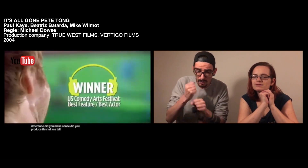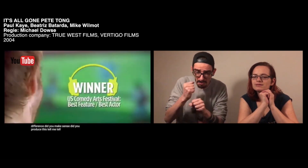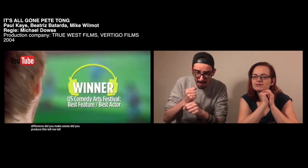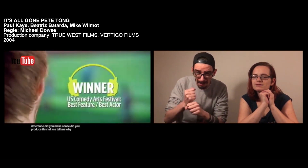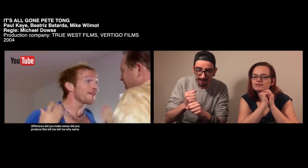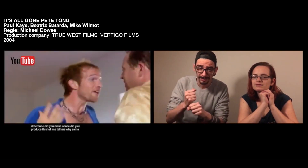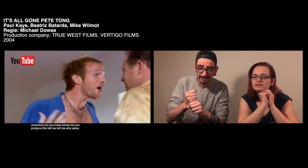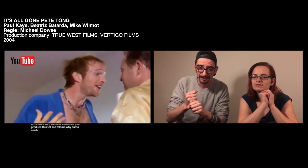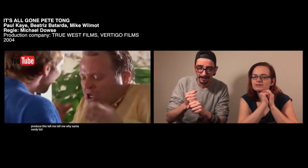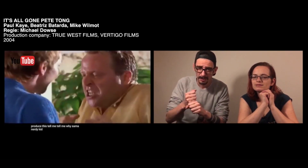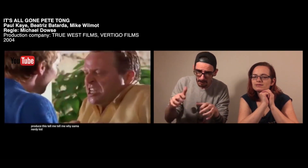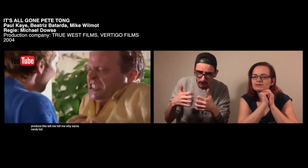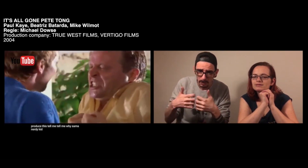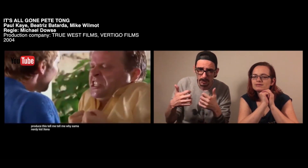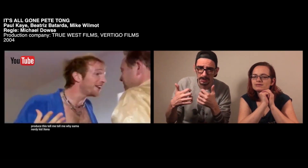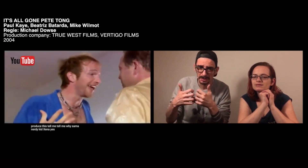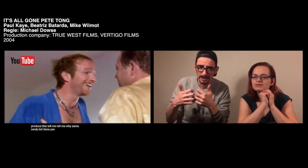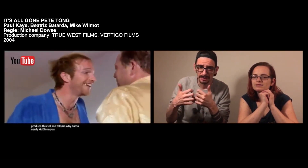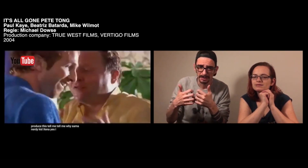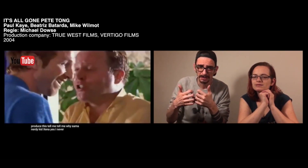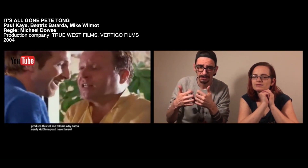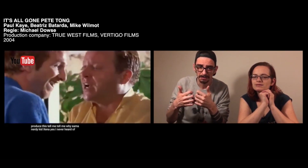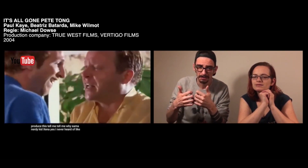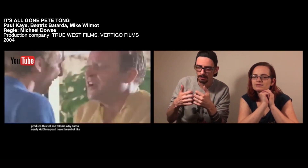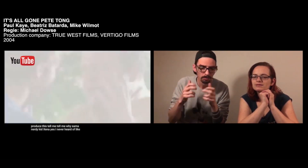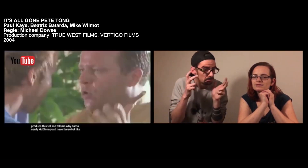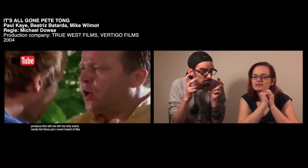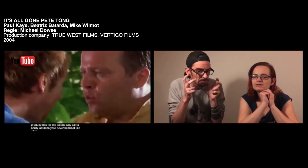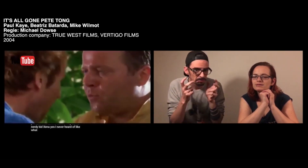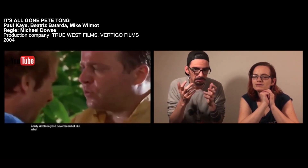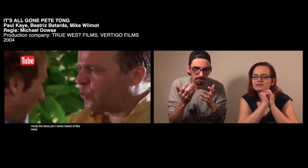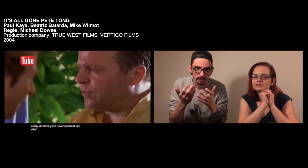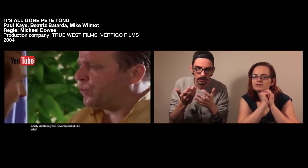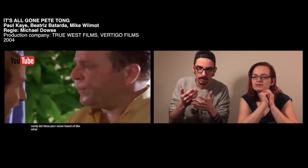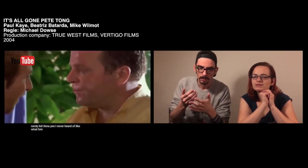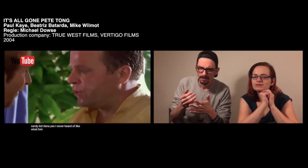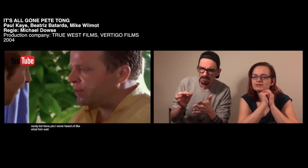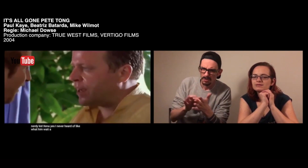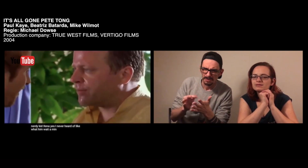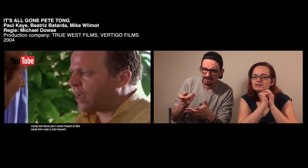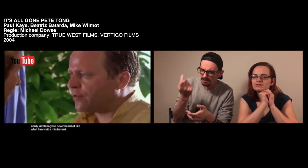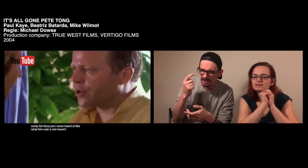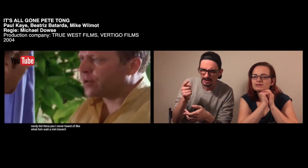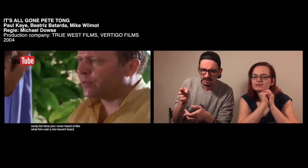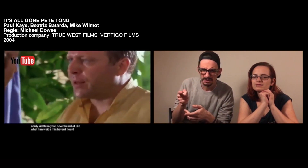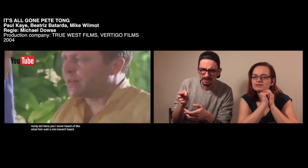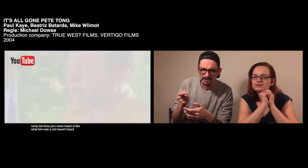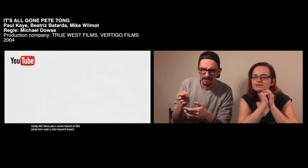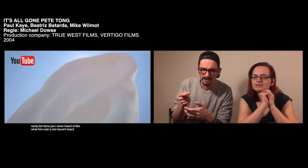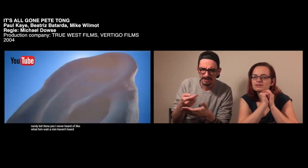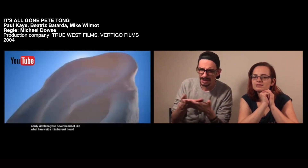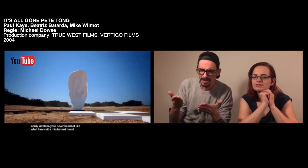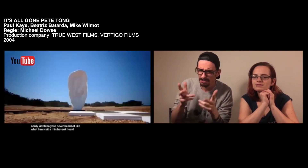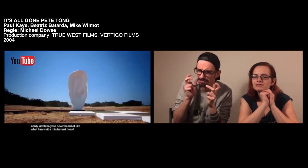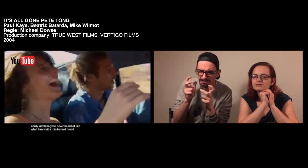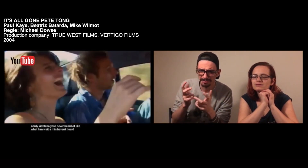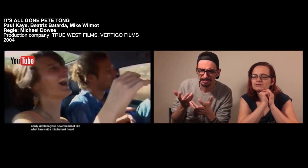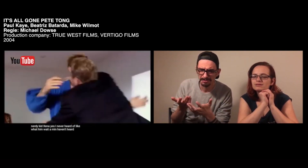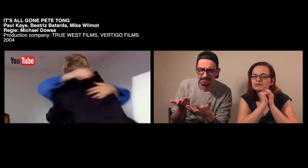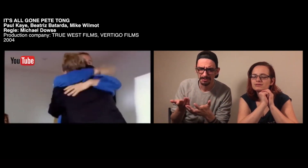[Hast du diese gemacht? Hast du das produziert?] [Ich habe es nicht gehört.] [Moment, was meinst du, du hast es nicht gehört?]